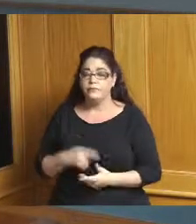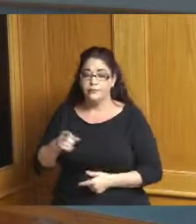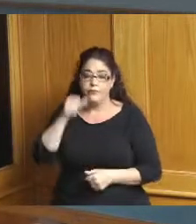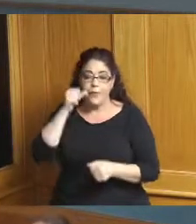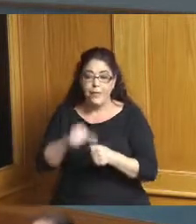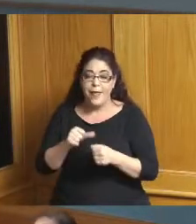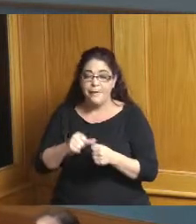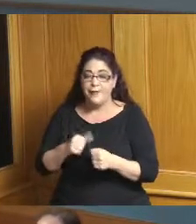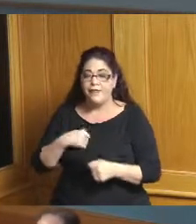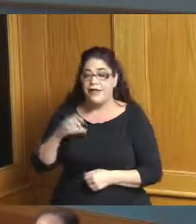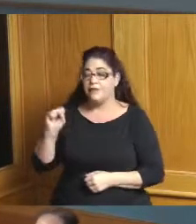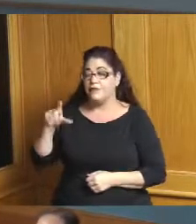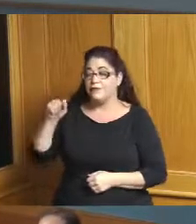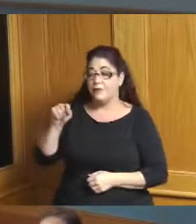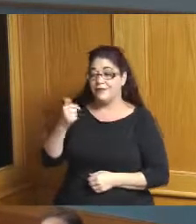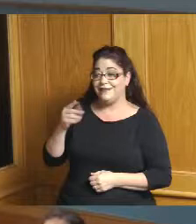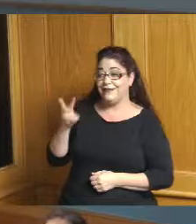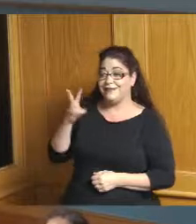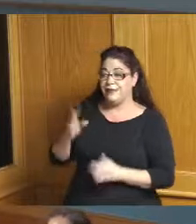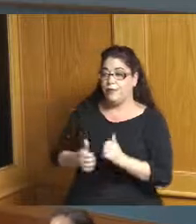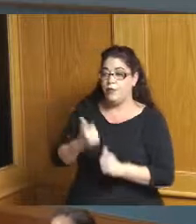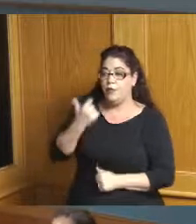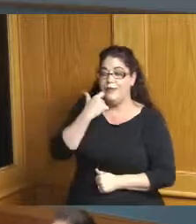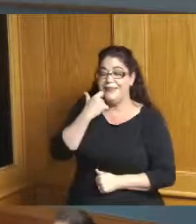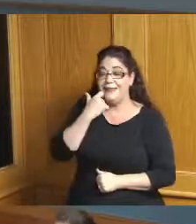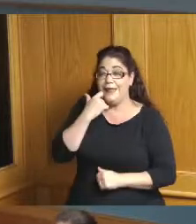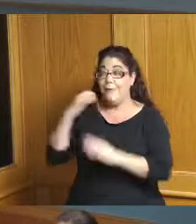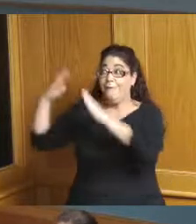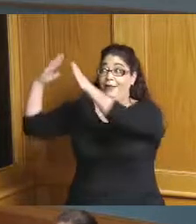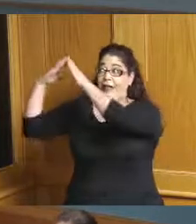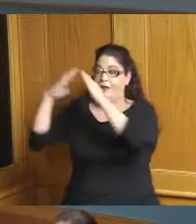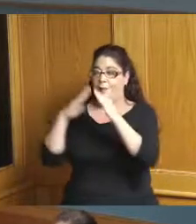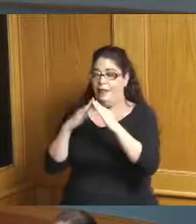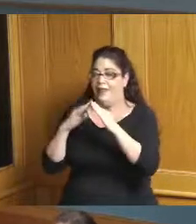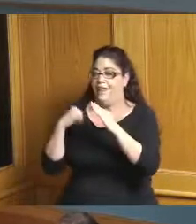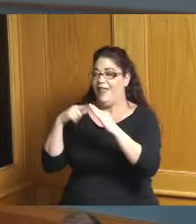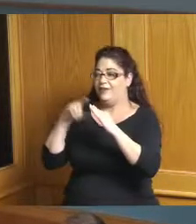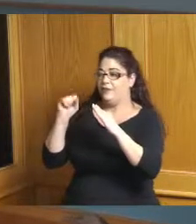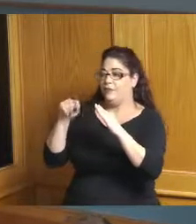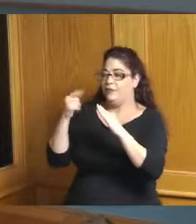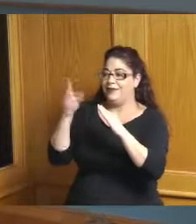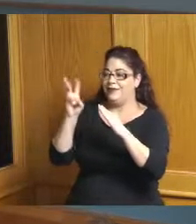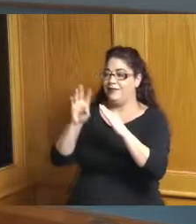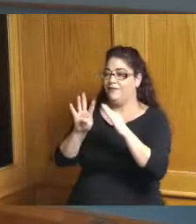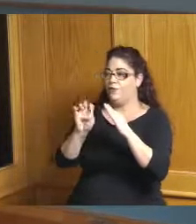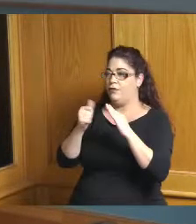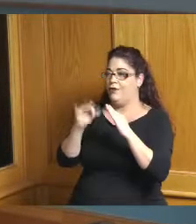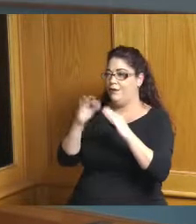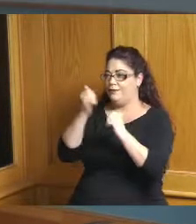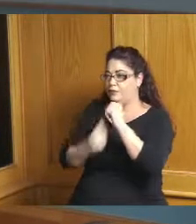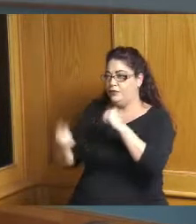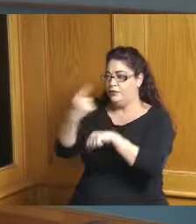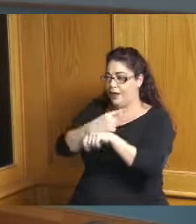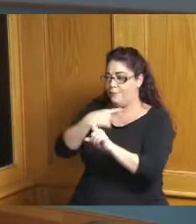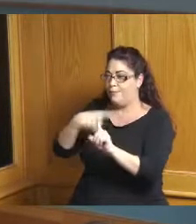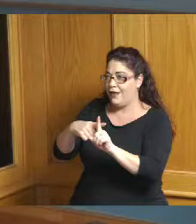September 16th was our most recent peak we are at 419 cases per day last week we were at 315 cases